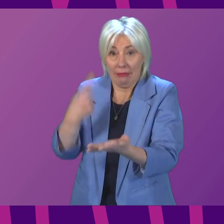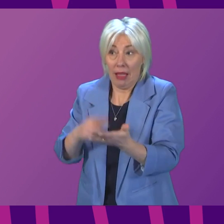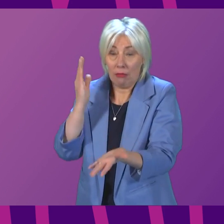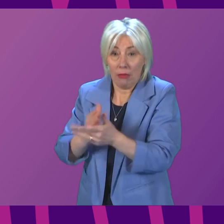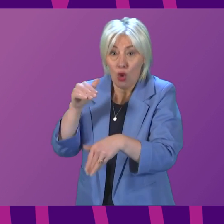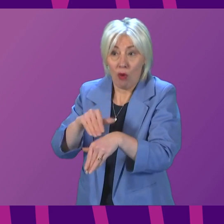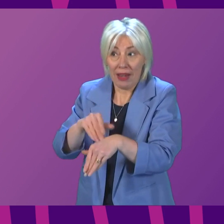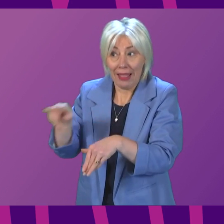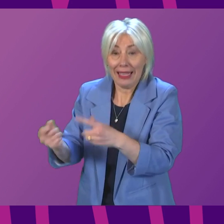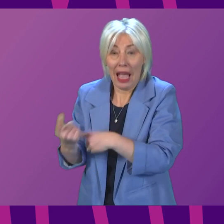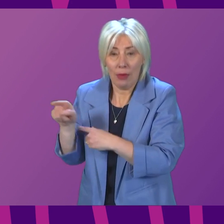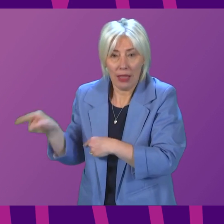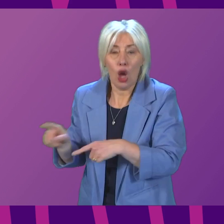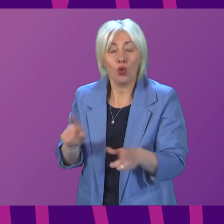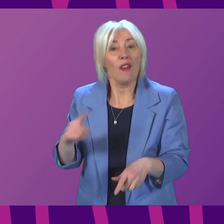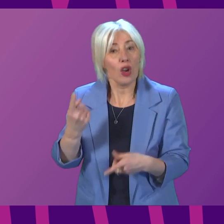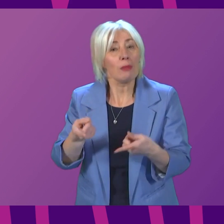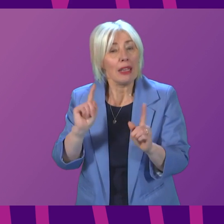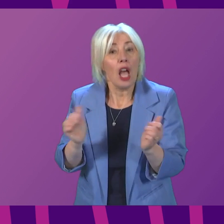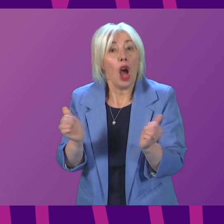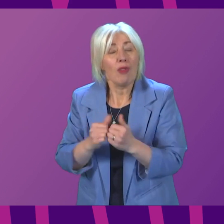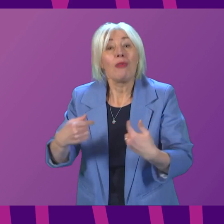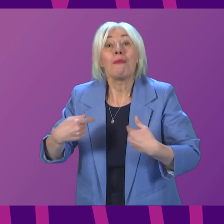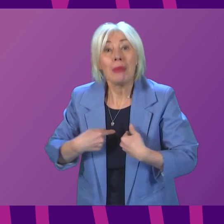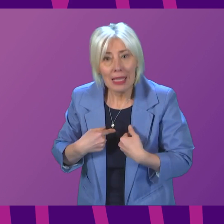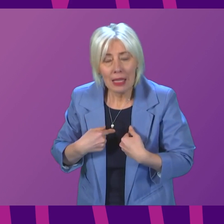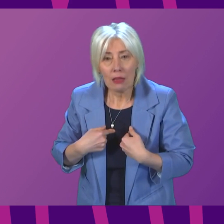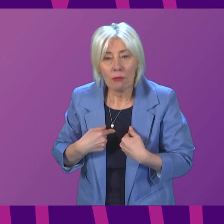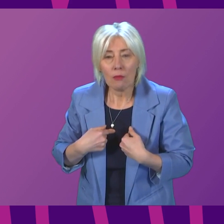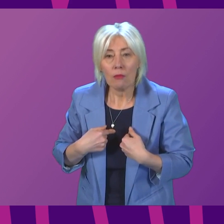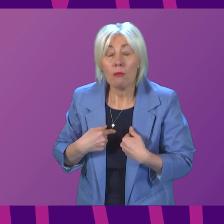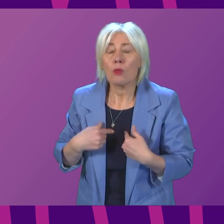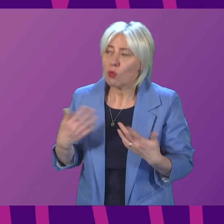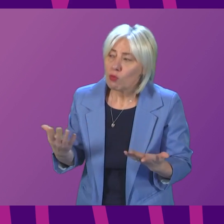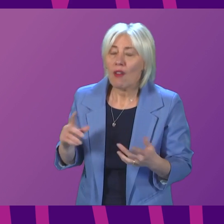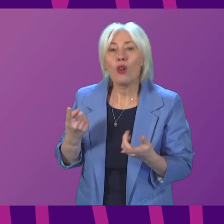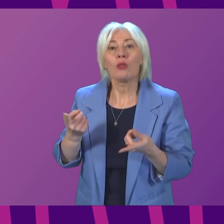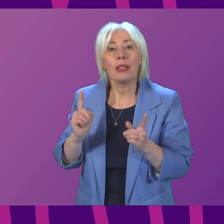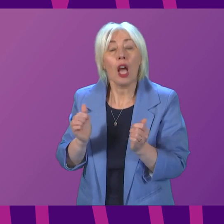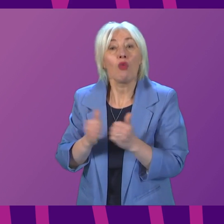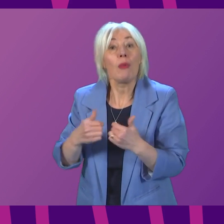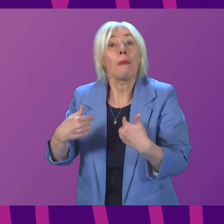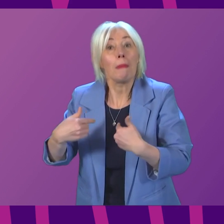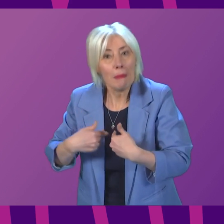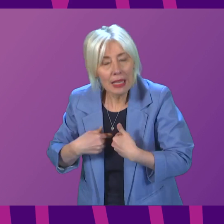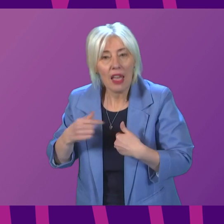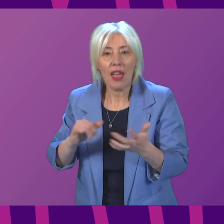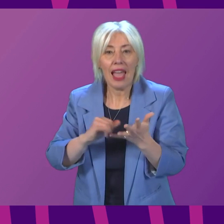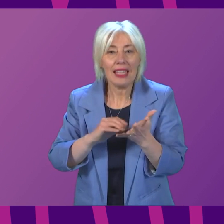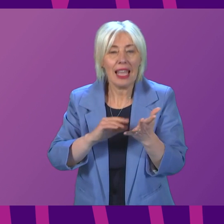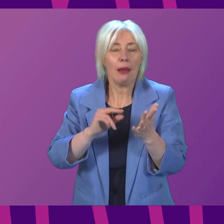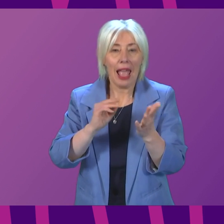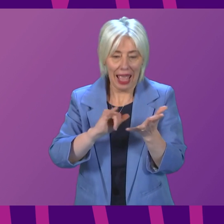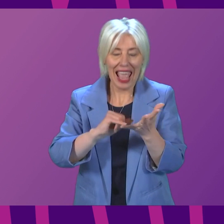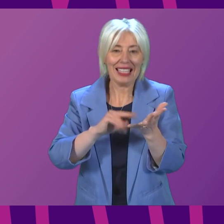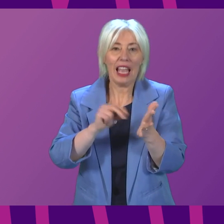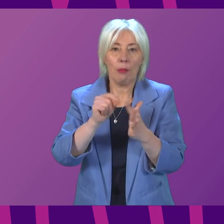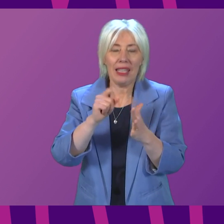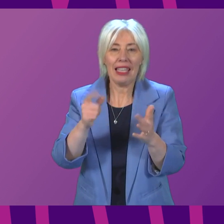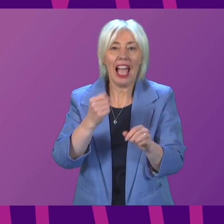Does the First Minister agree that, as the SNP and Scottish Green Party manifestos offered,